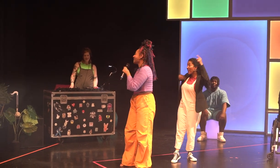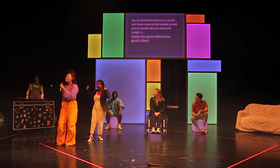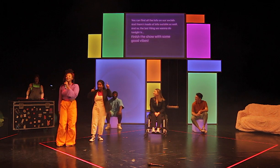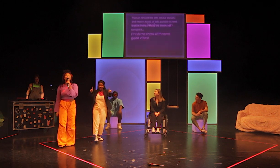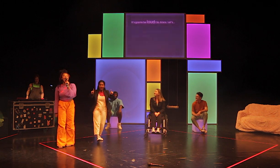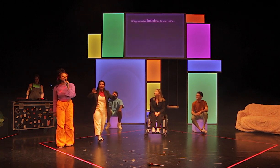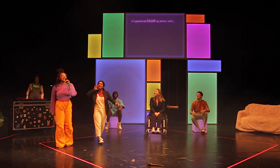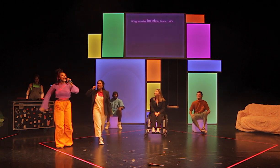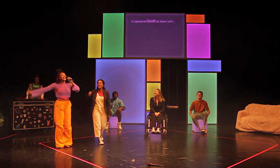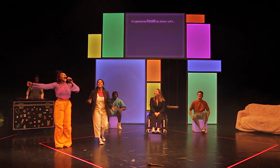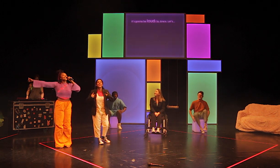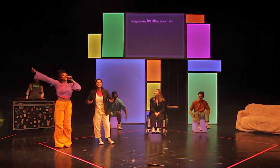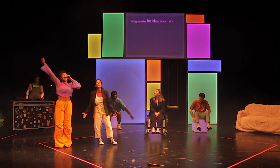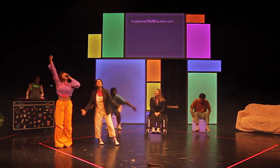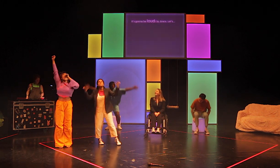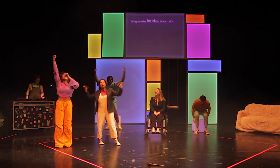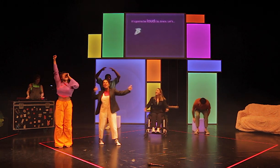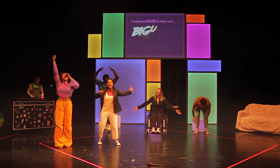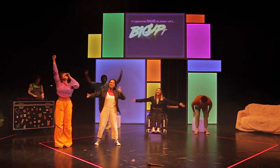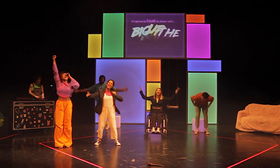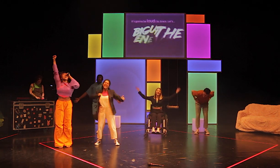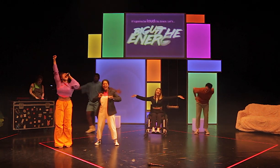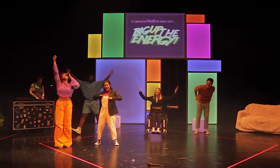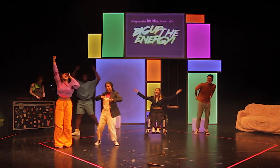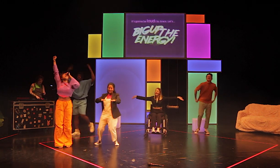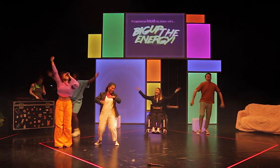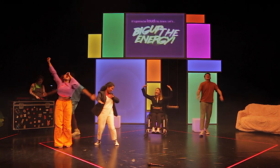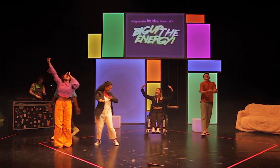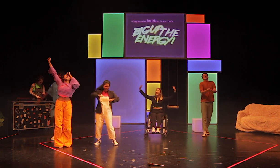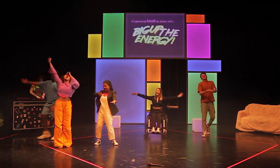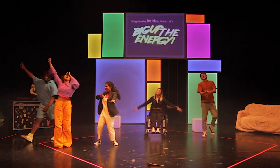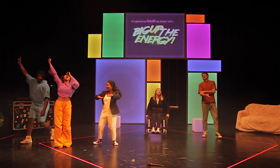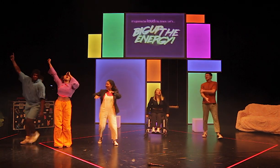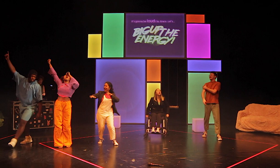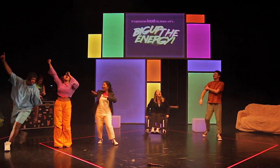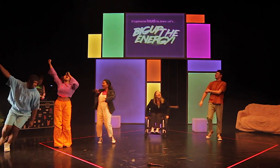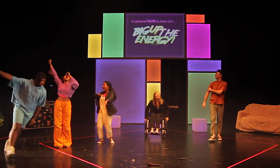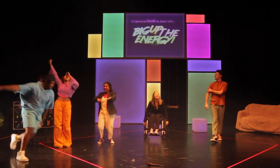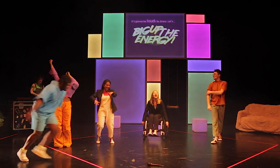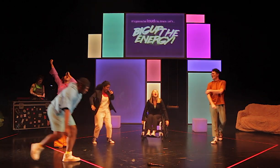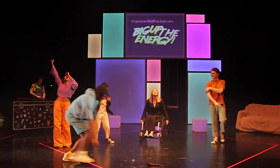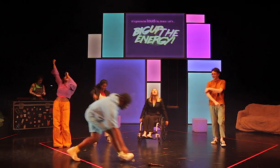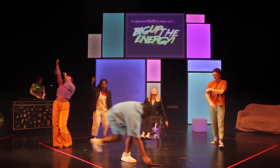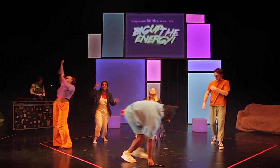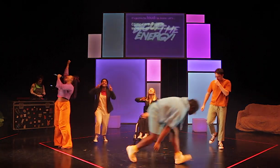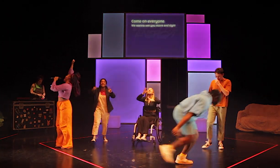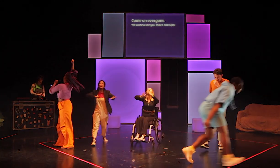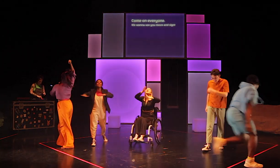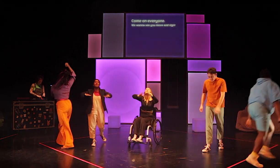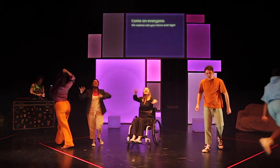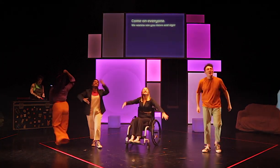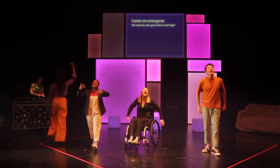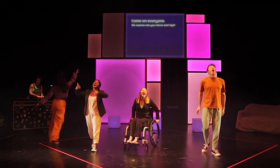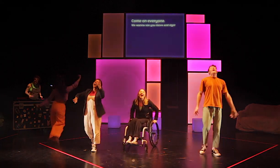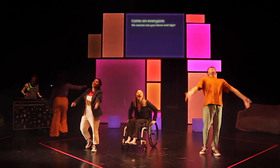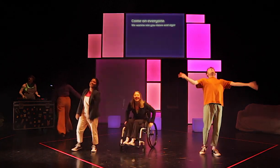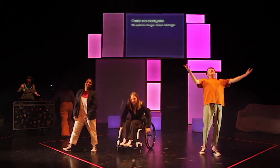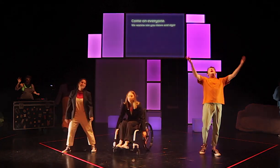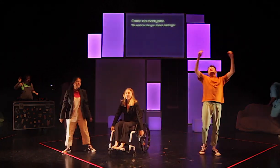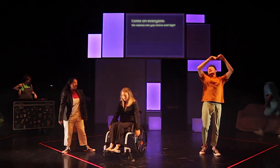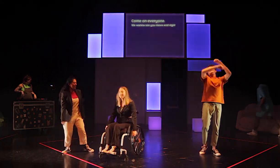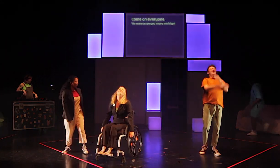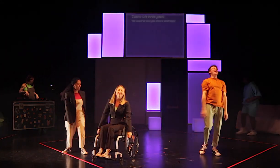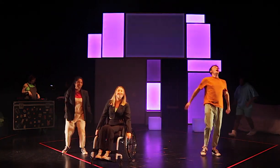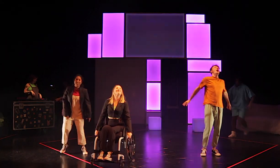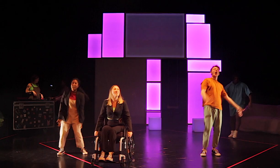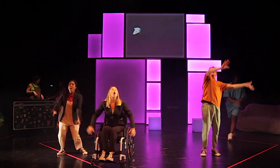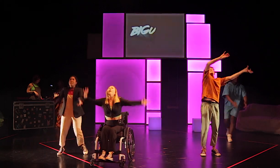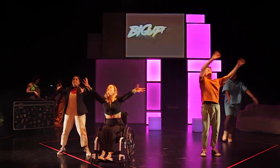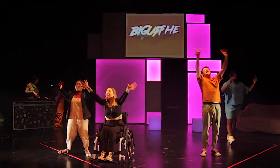people, but Grace, lights, big up the energy! [ # DRUM BEAT STARTS ]